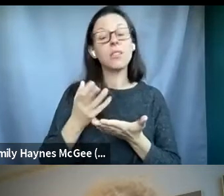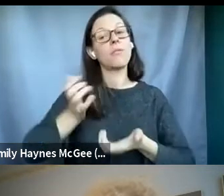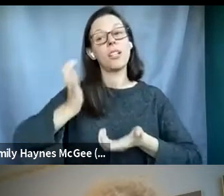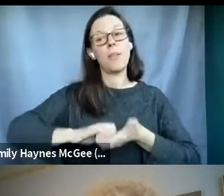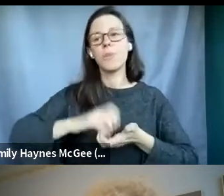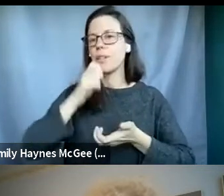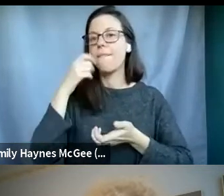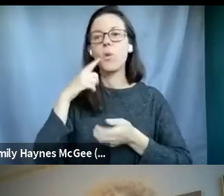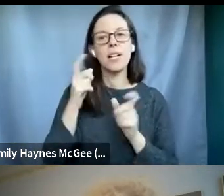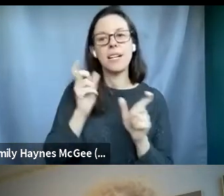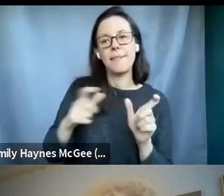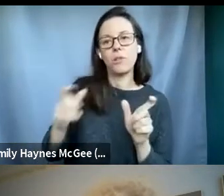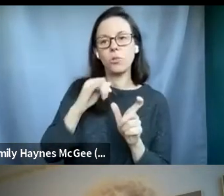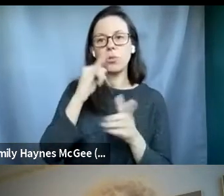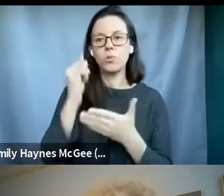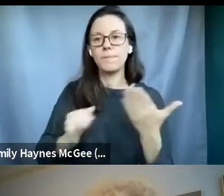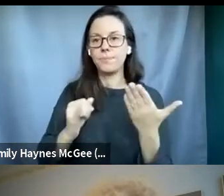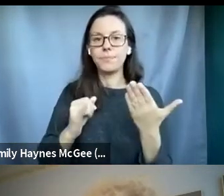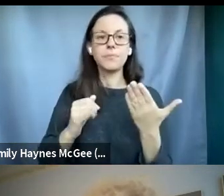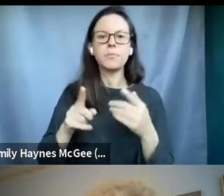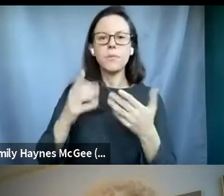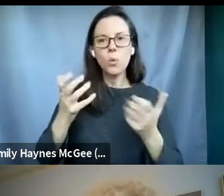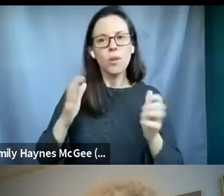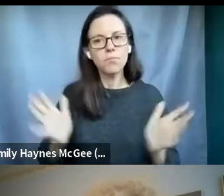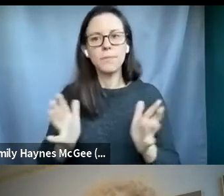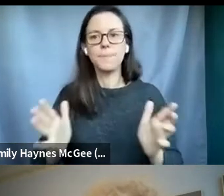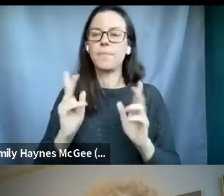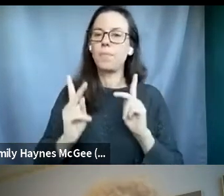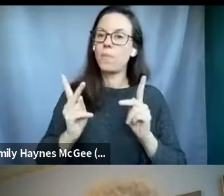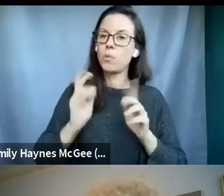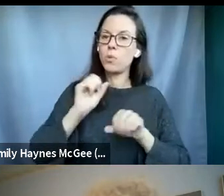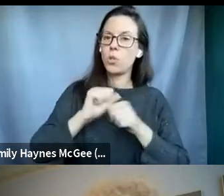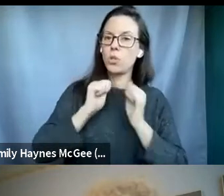We are encouraging people to work together in groups and interest needs to be a strong